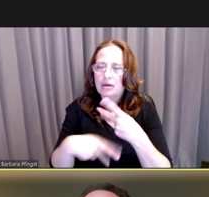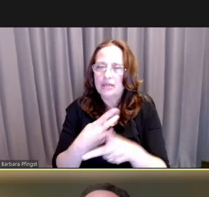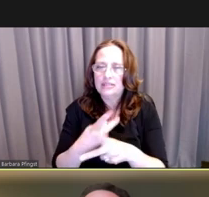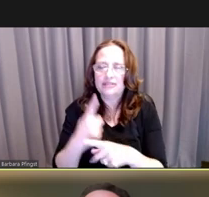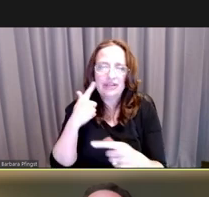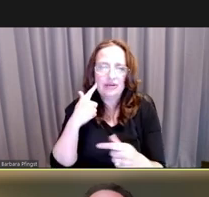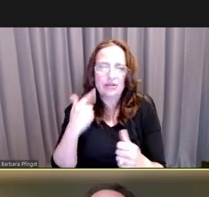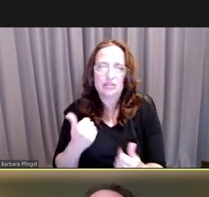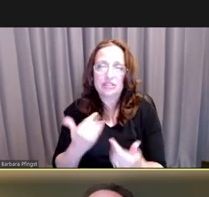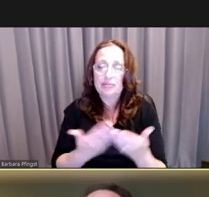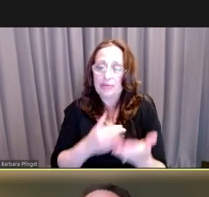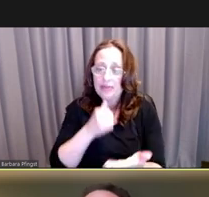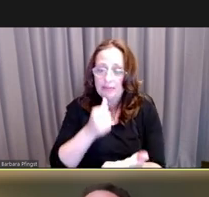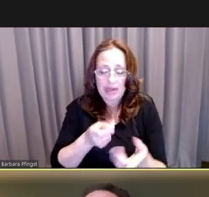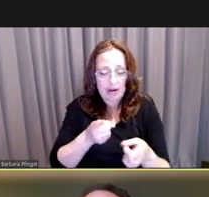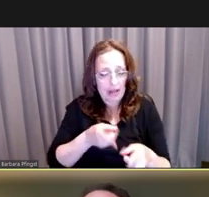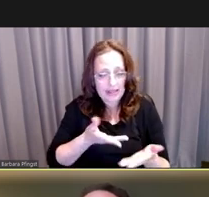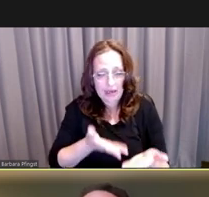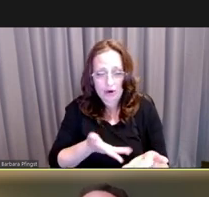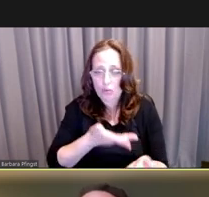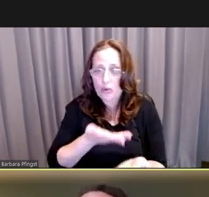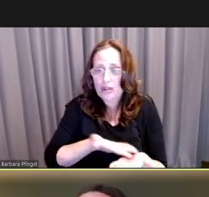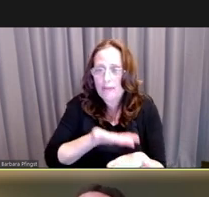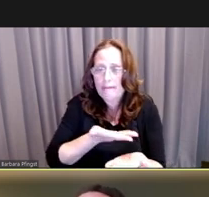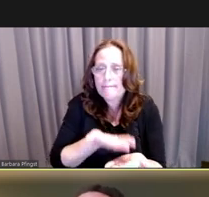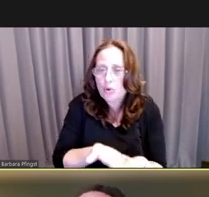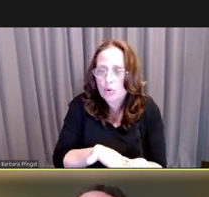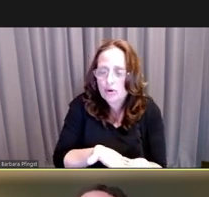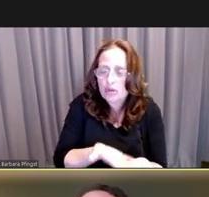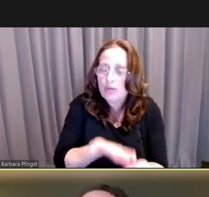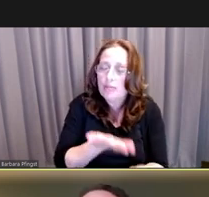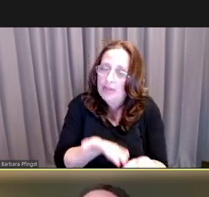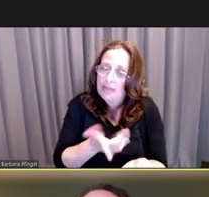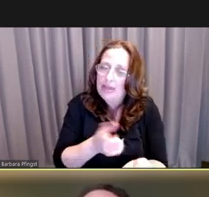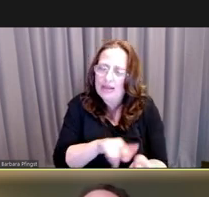birth. But rather present after the child has potentially already